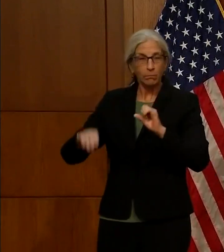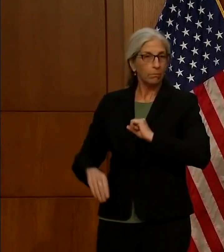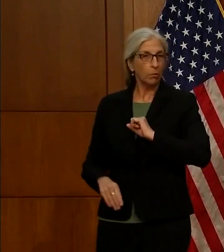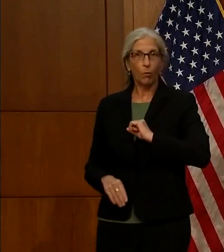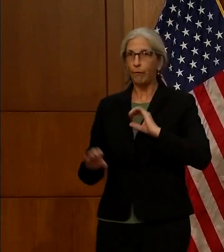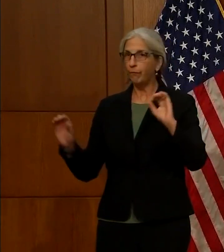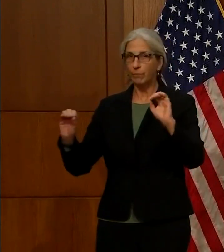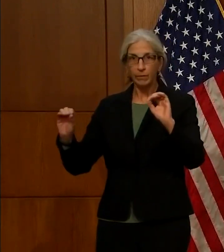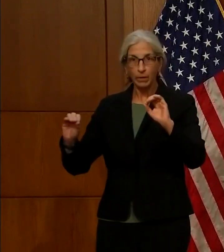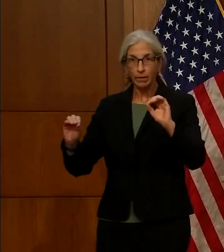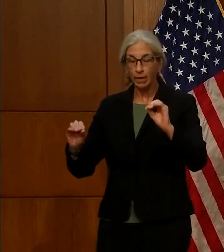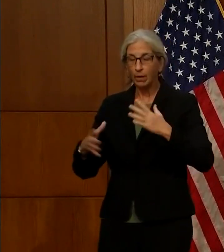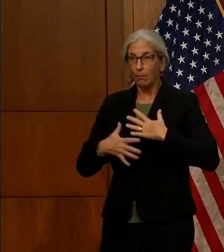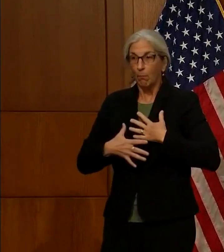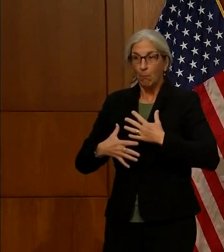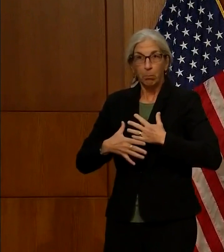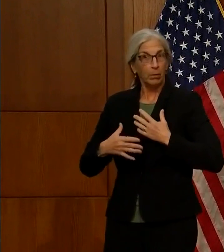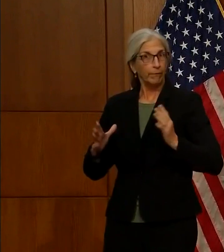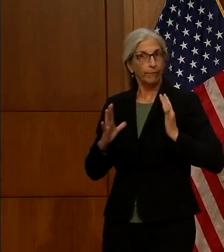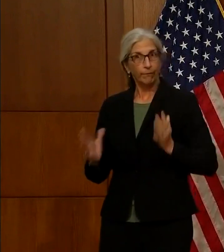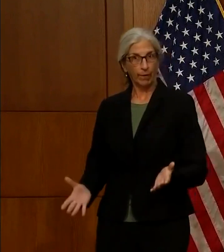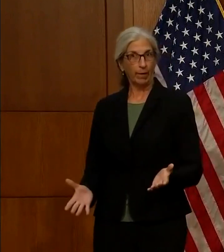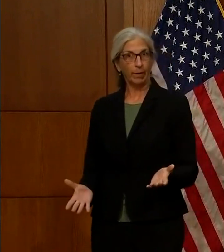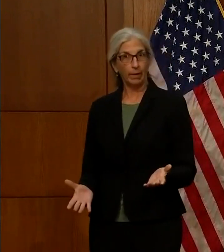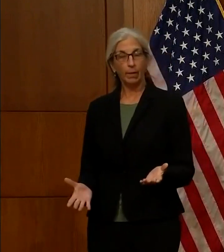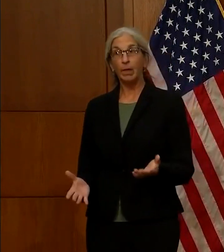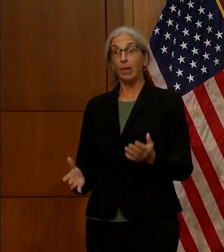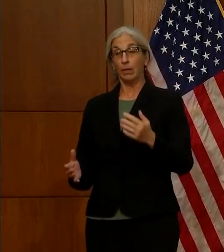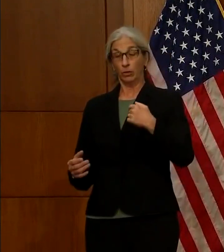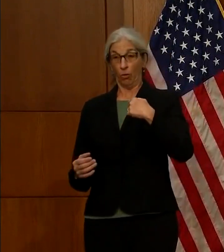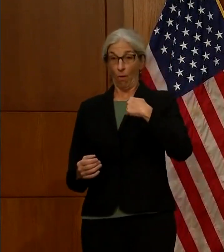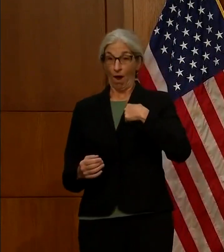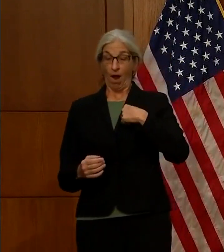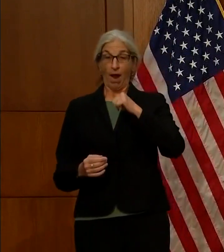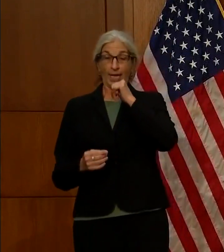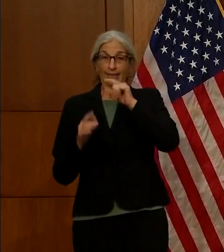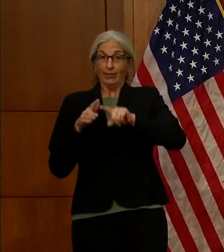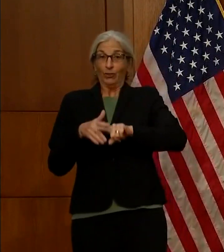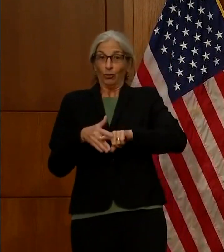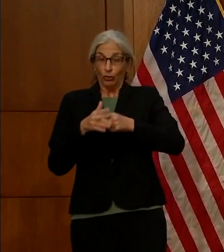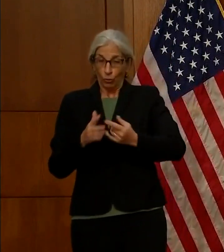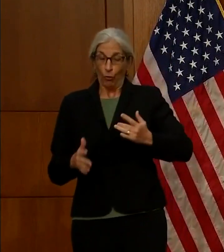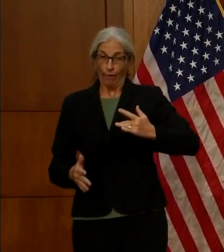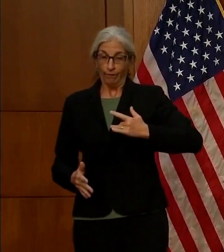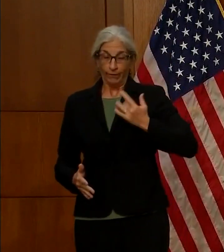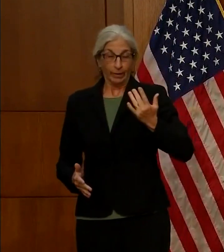SYMPTOMS. NO FEVER NO COUGH NO